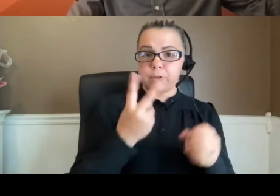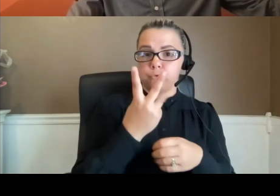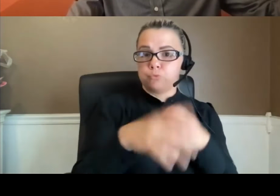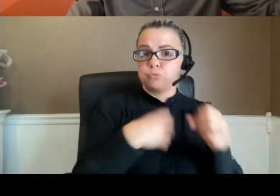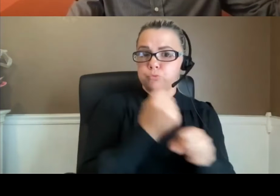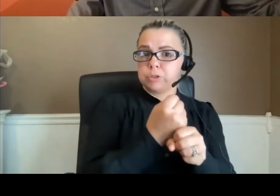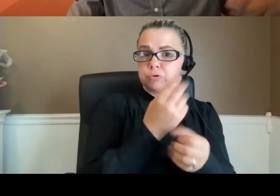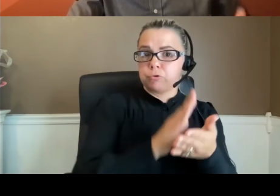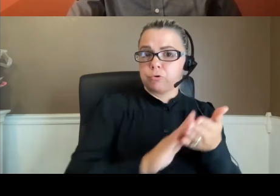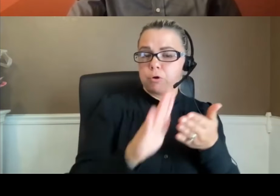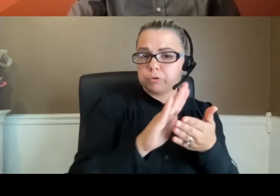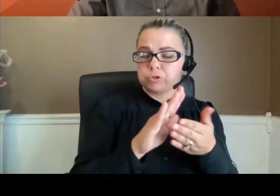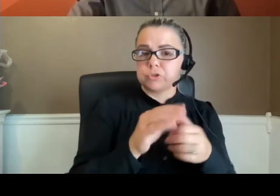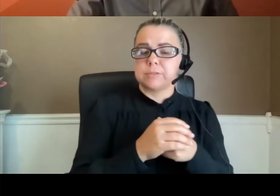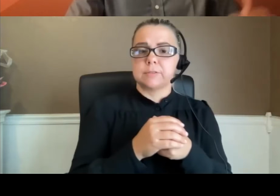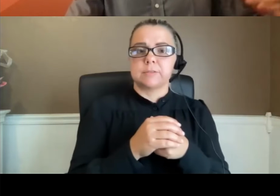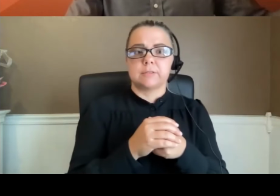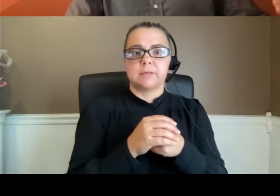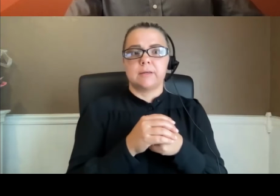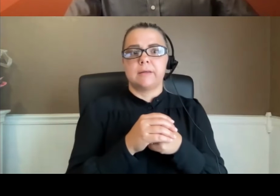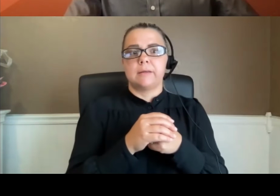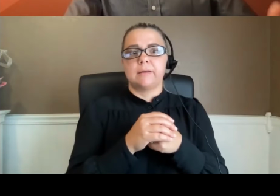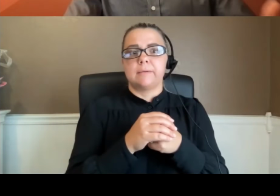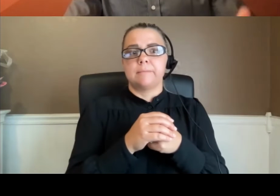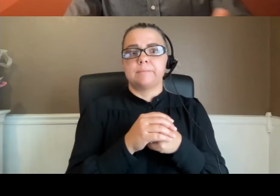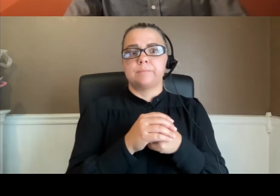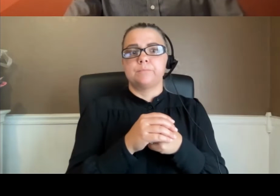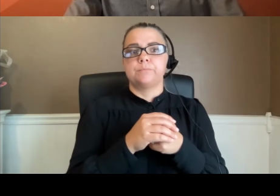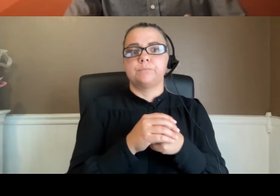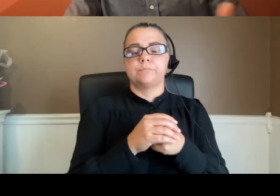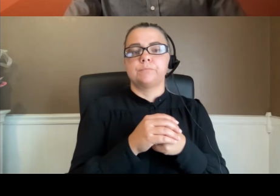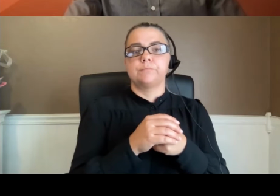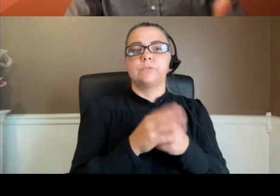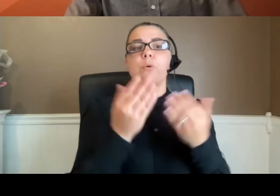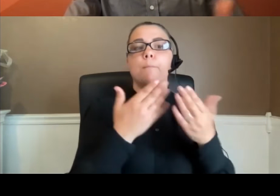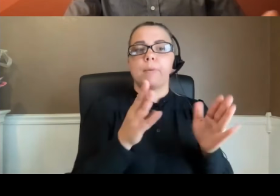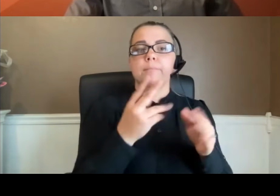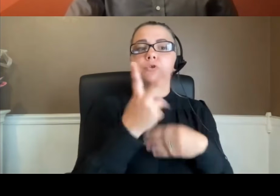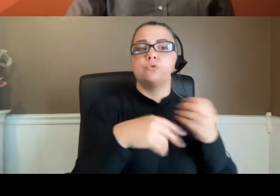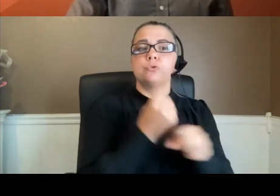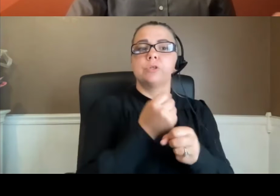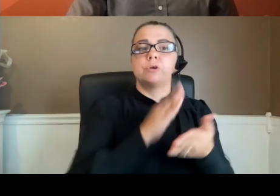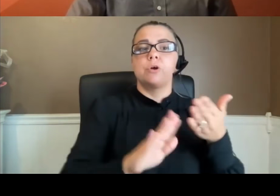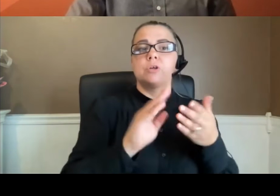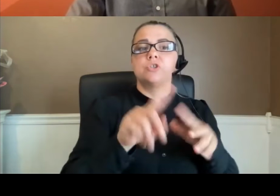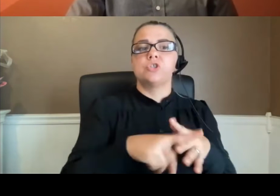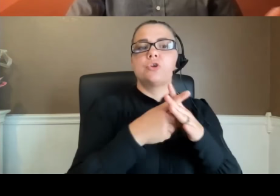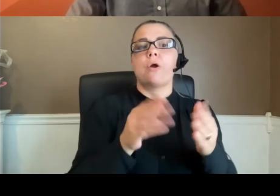that represent the three lines. Public two-year colleges start at about one thousand dollars